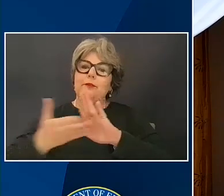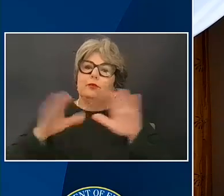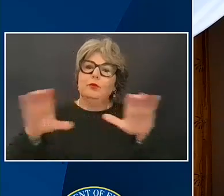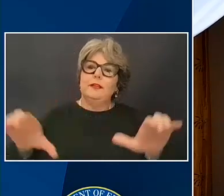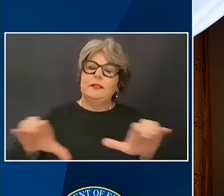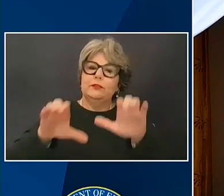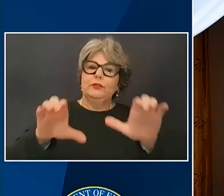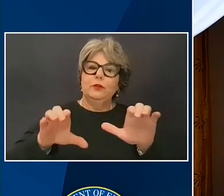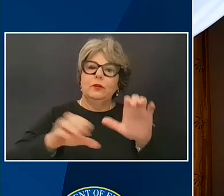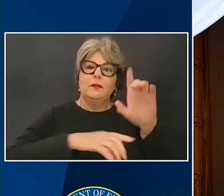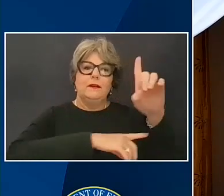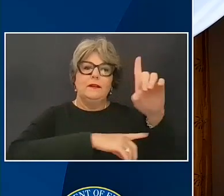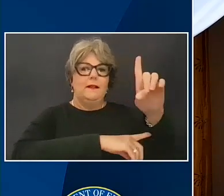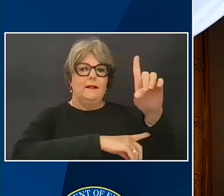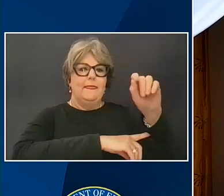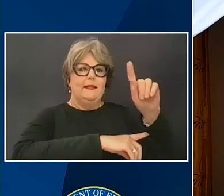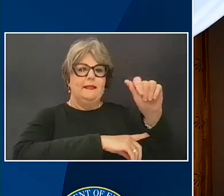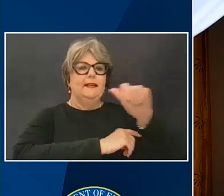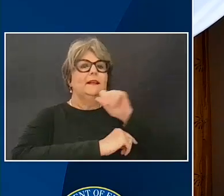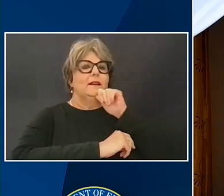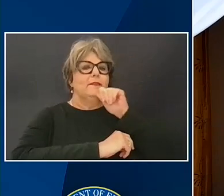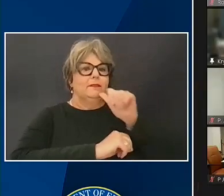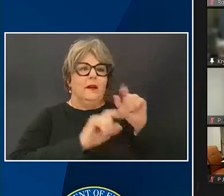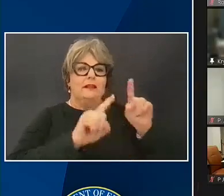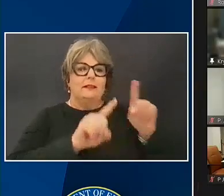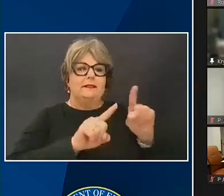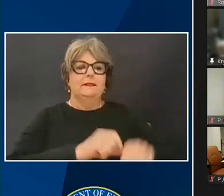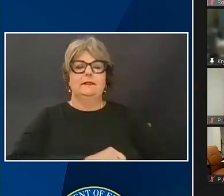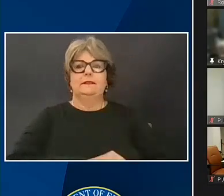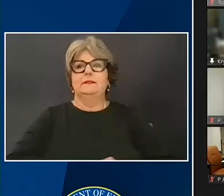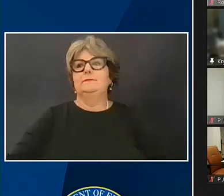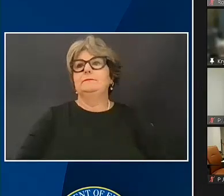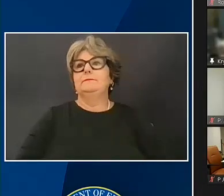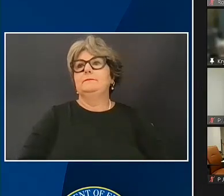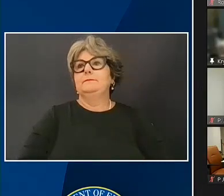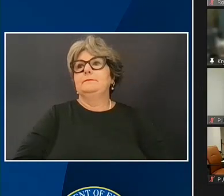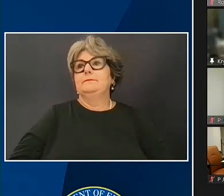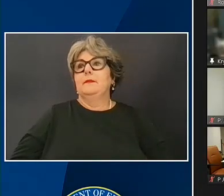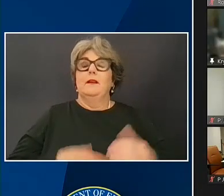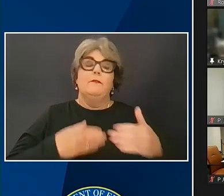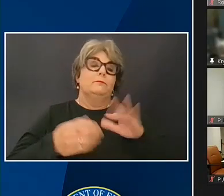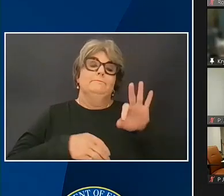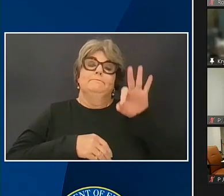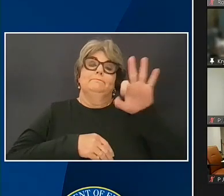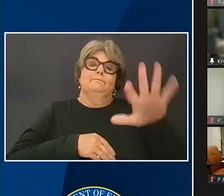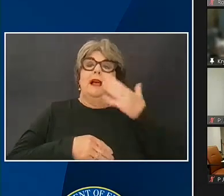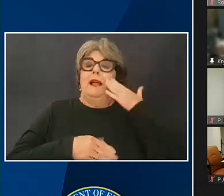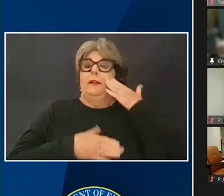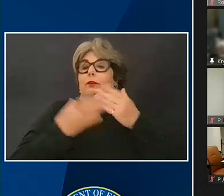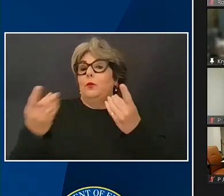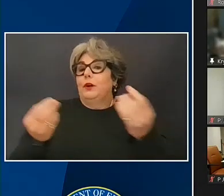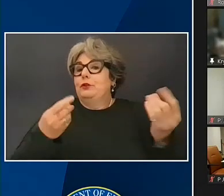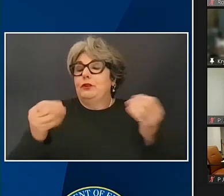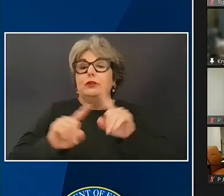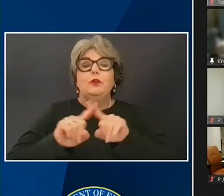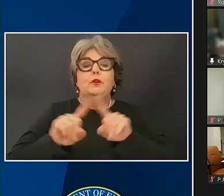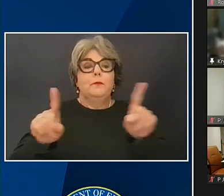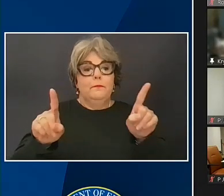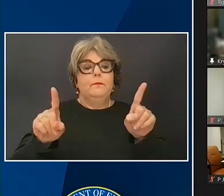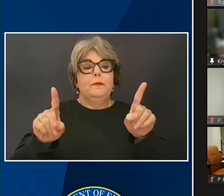nonattendance. For what it's worth, I don't know what you can do with it, but it's sort of, I'm just suggesting that